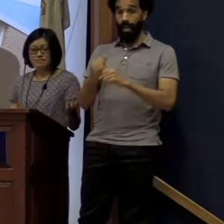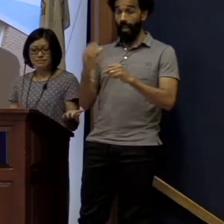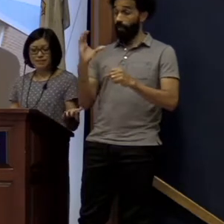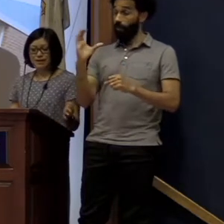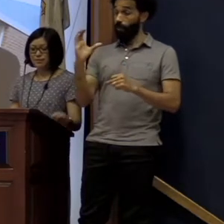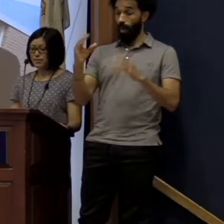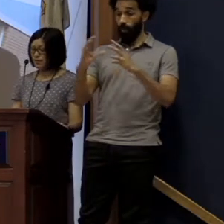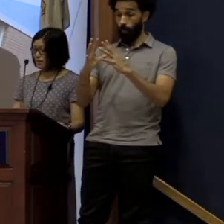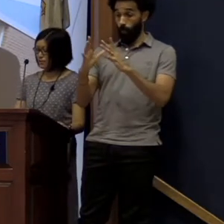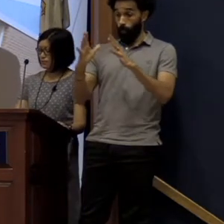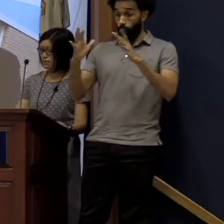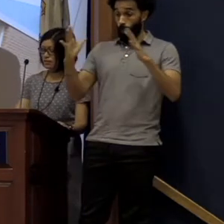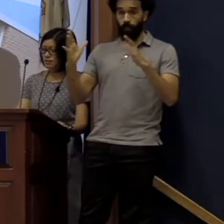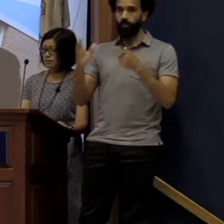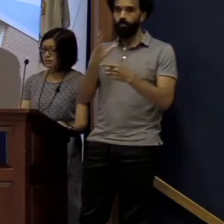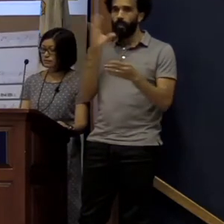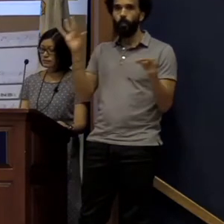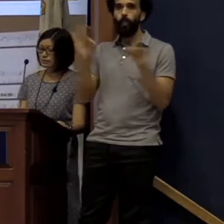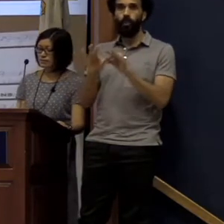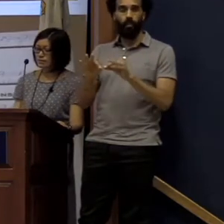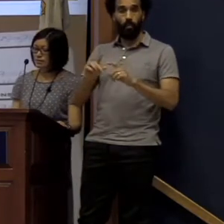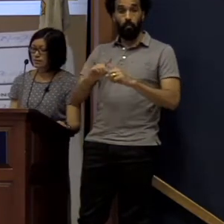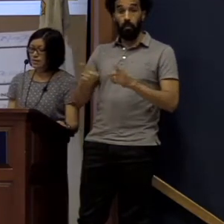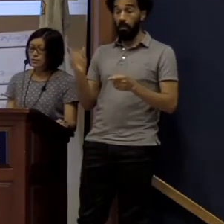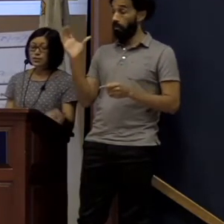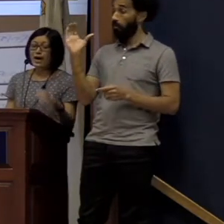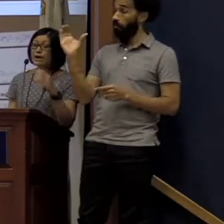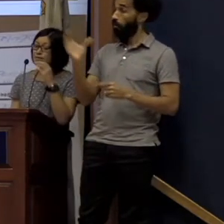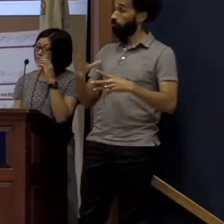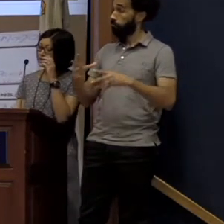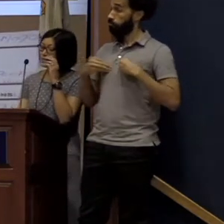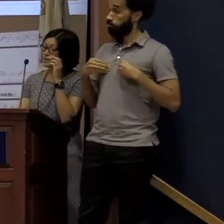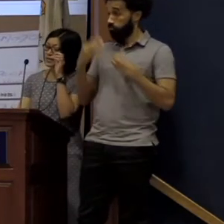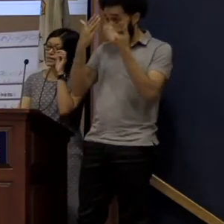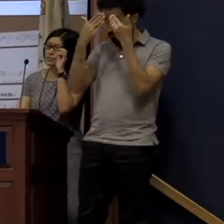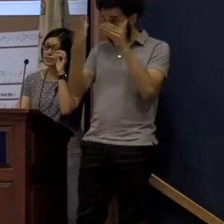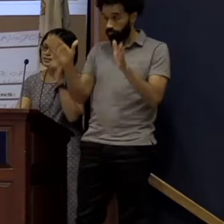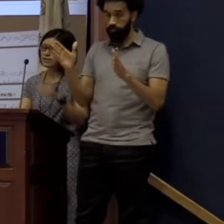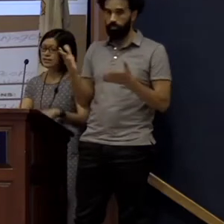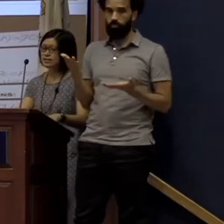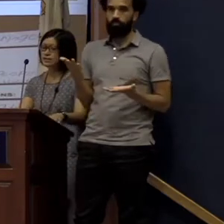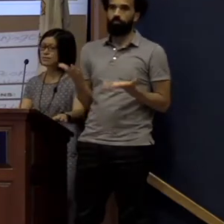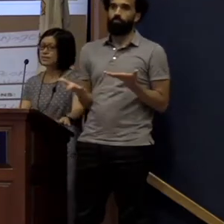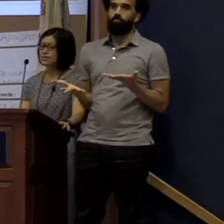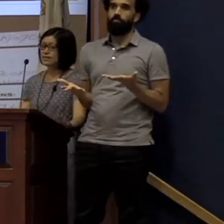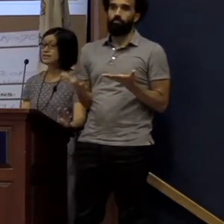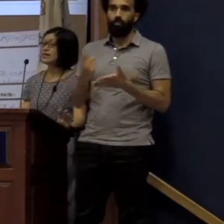I don't know about that. What do you think? So how is science communicated to Stephen and his community in this case?